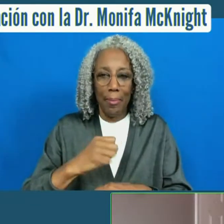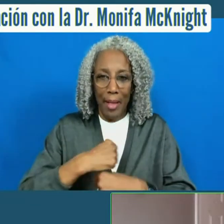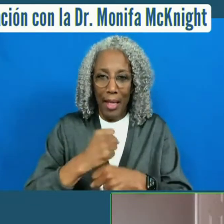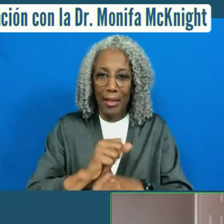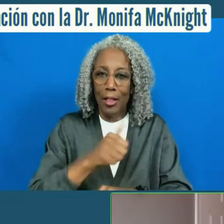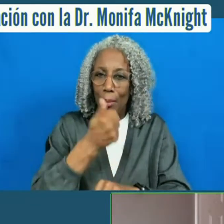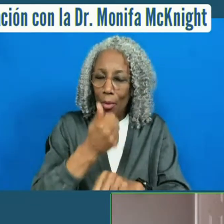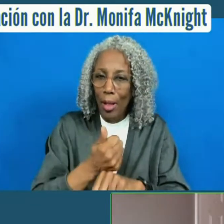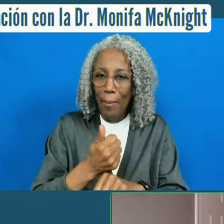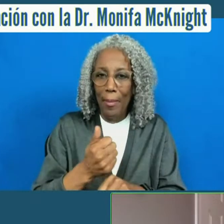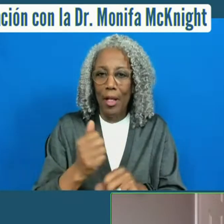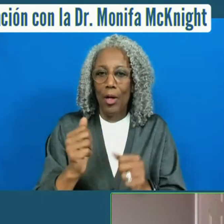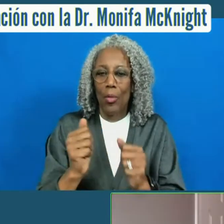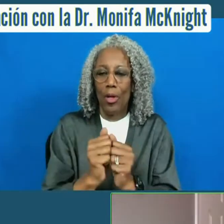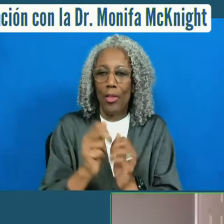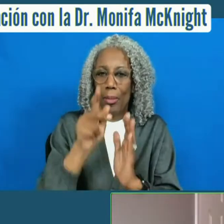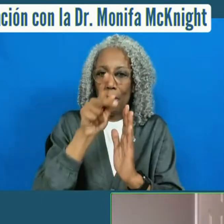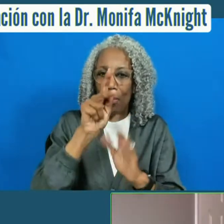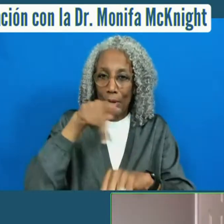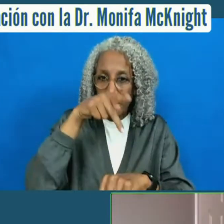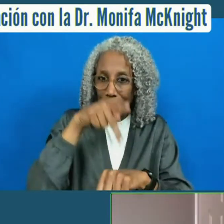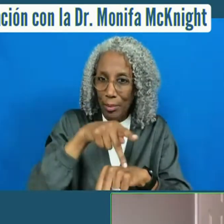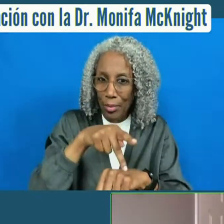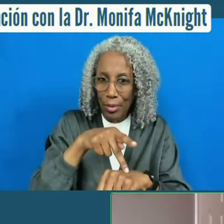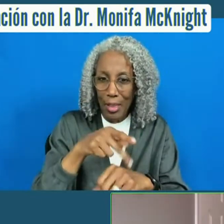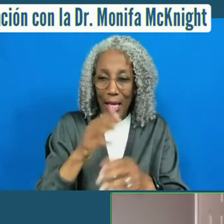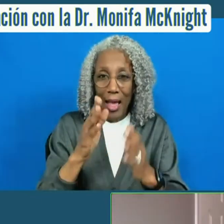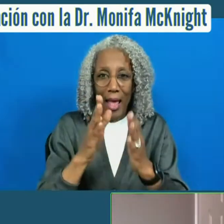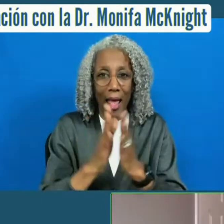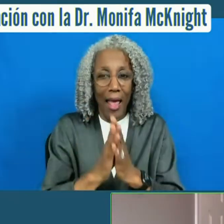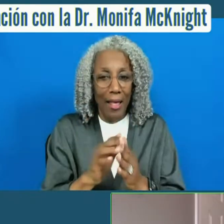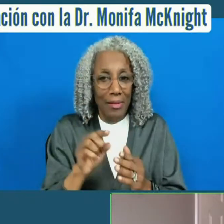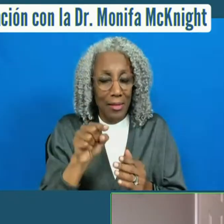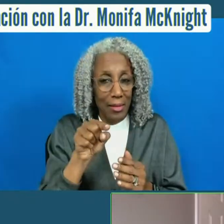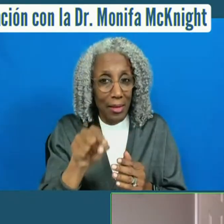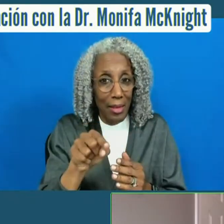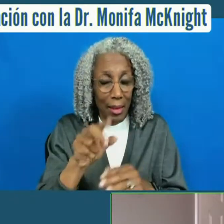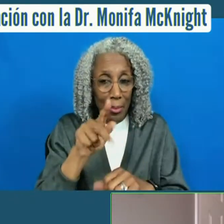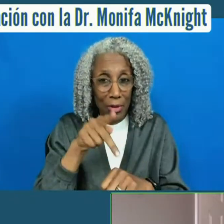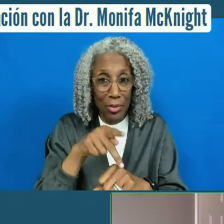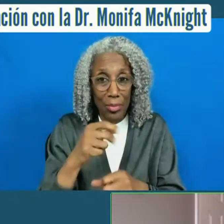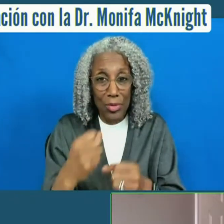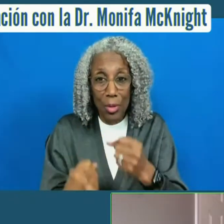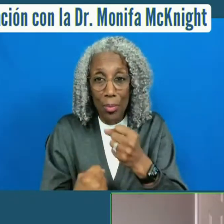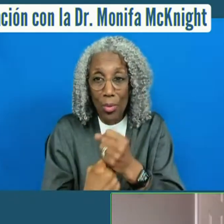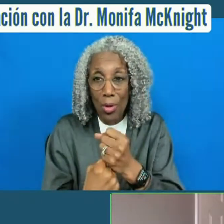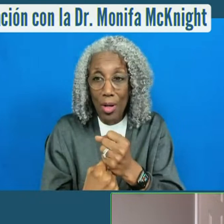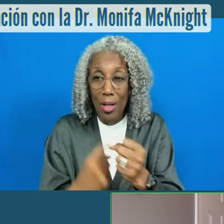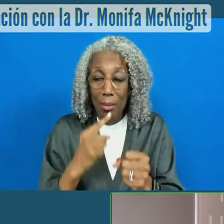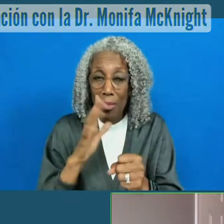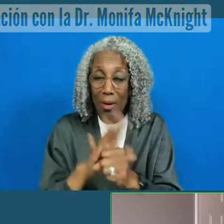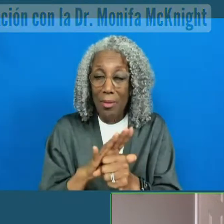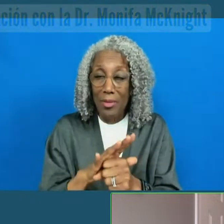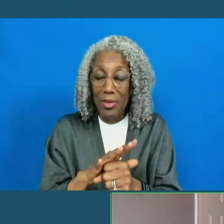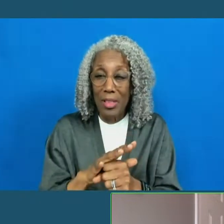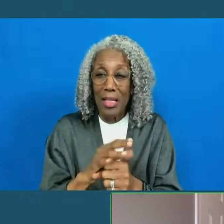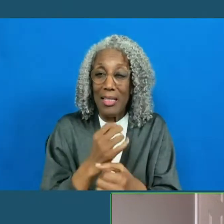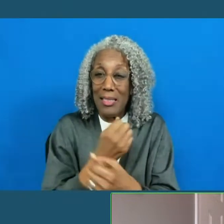that day w um we made an appointment to talk with the principal to ask him to, um,